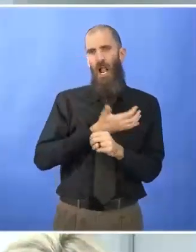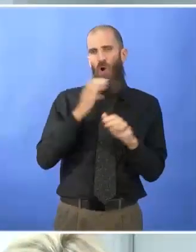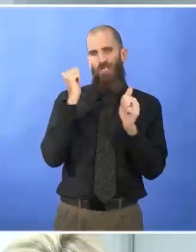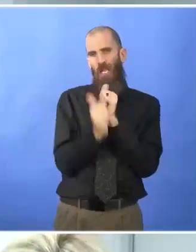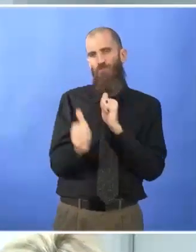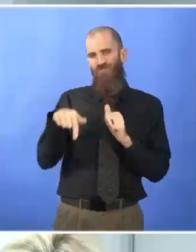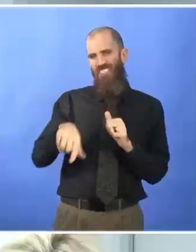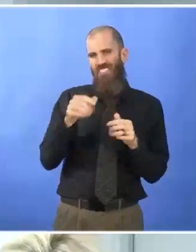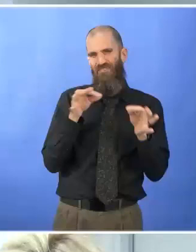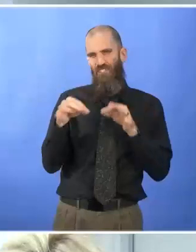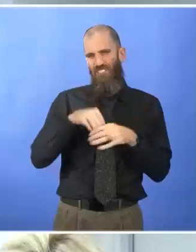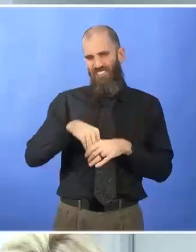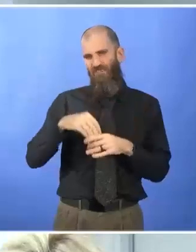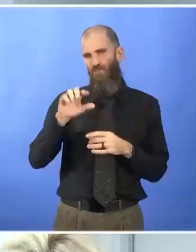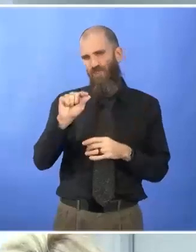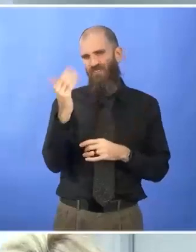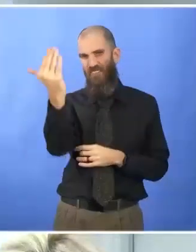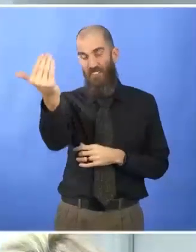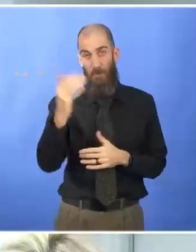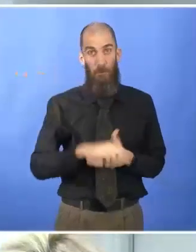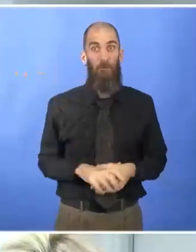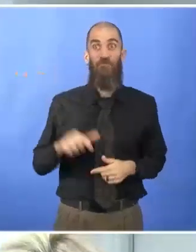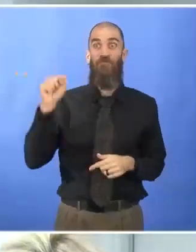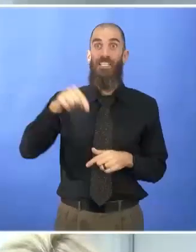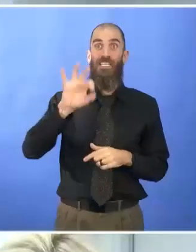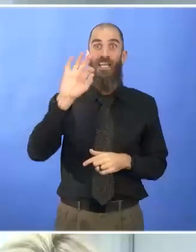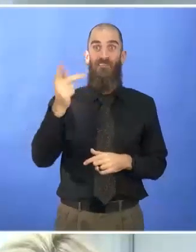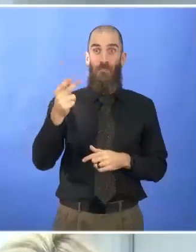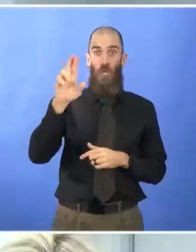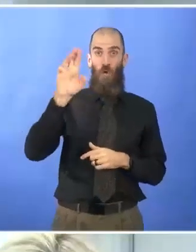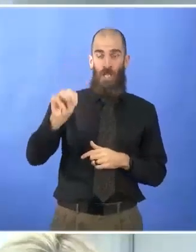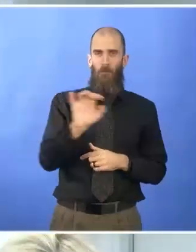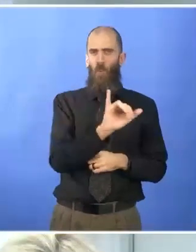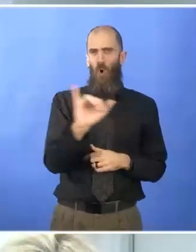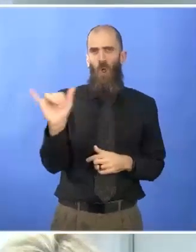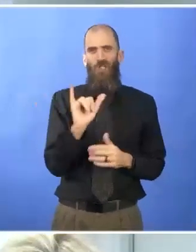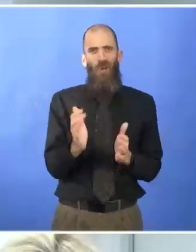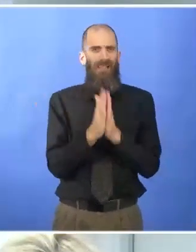THE SIXTH FURTHER NOTICE OF PROPOSED RULEMAKING WOULD SEEK COMMENT ON A VARIETY OF TOPICS AIDING THE COMMISSION IN